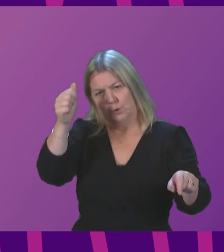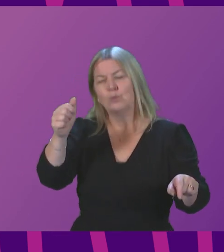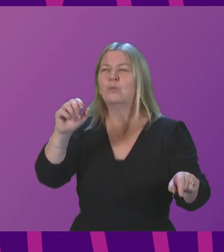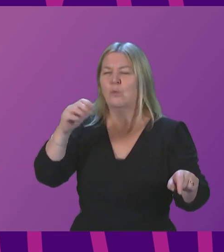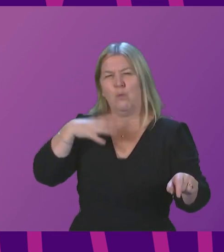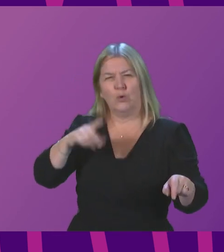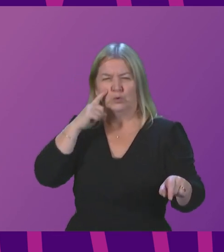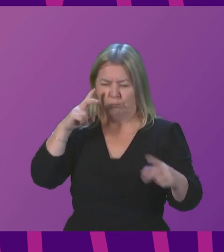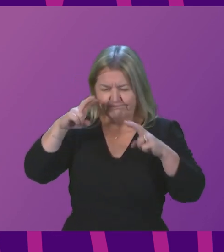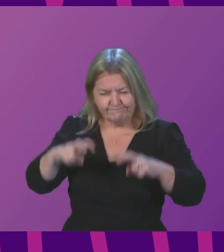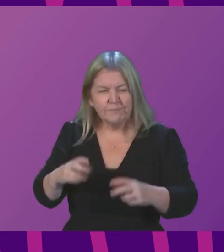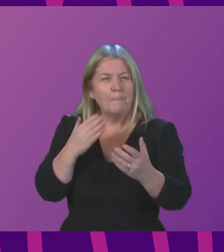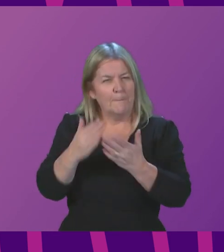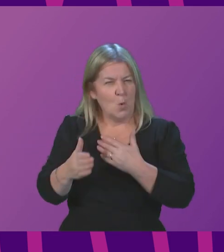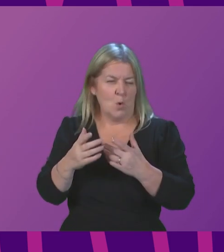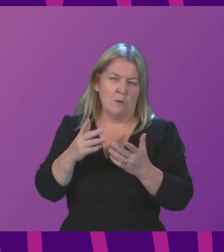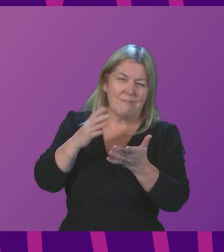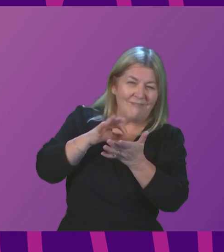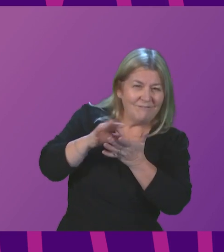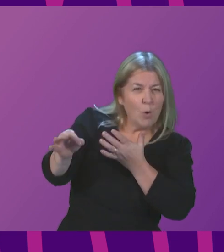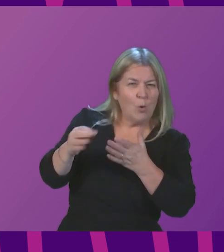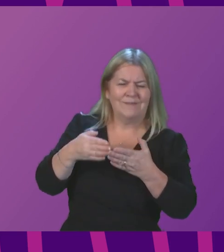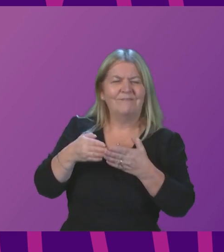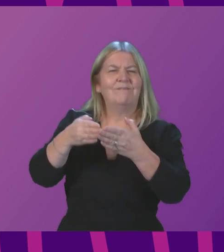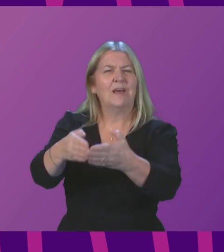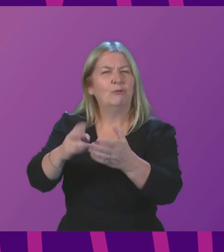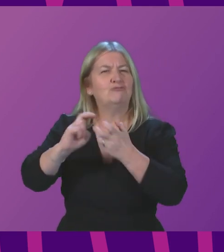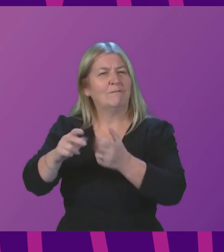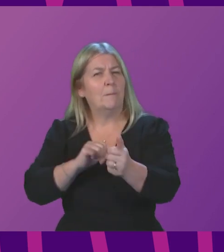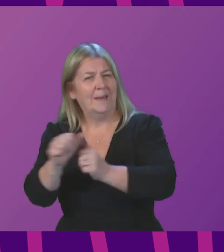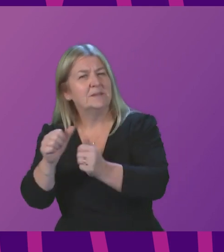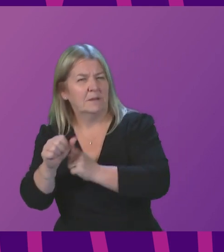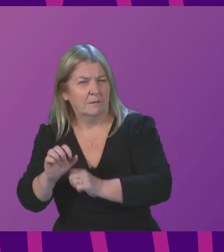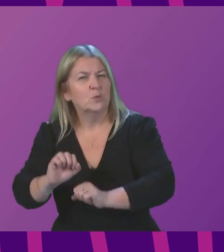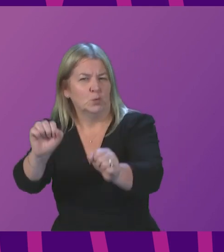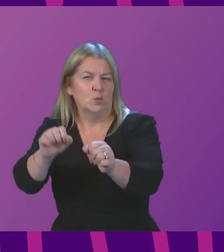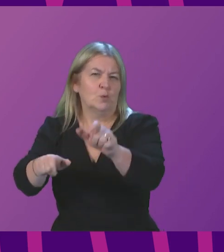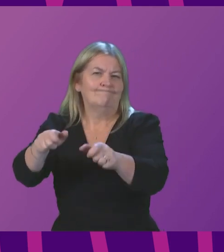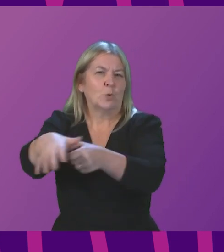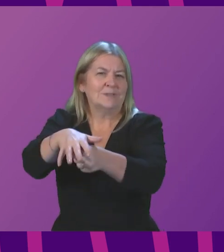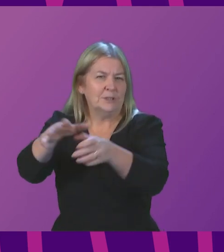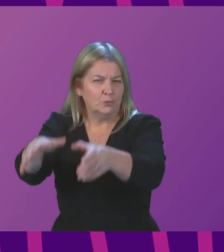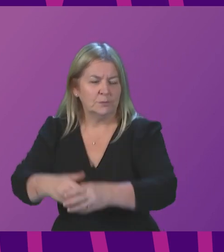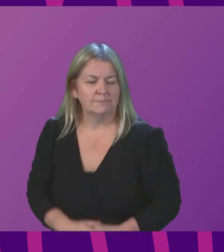travel for his constituents.